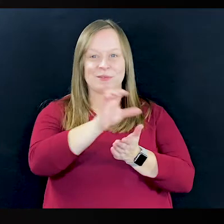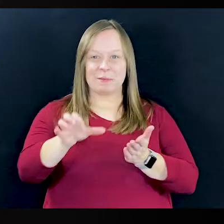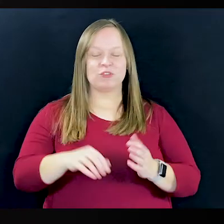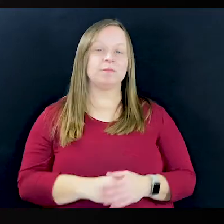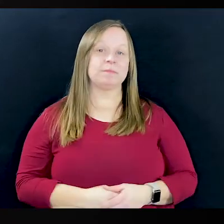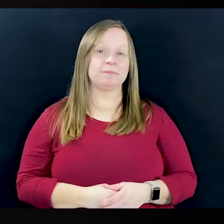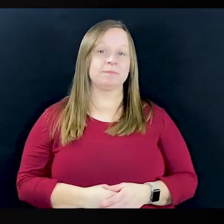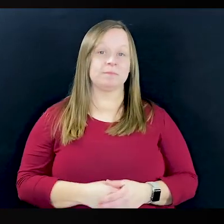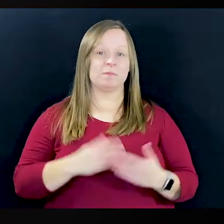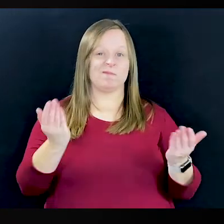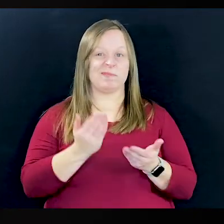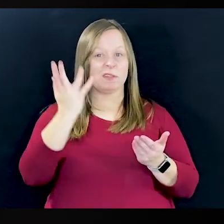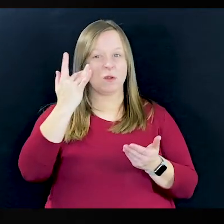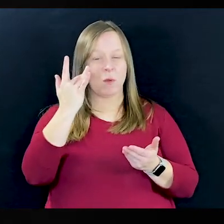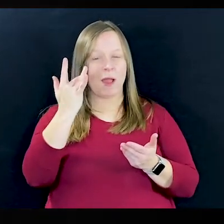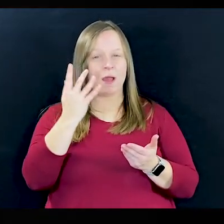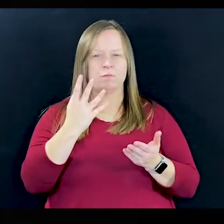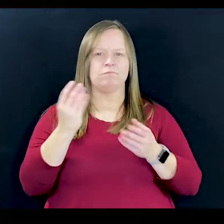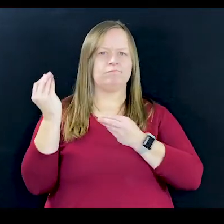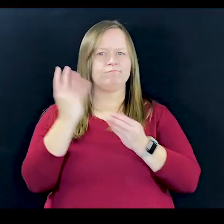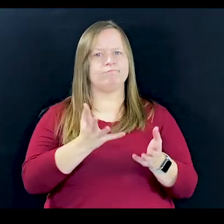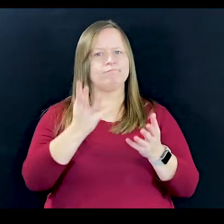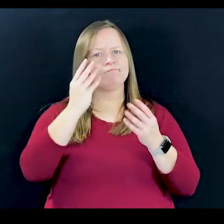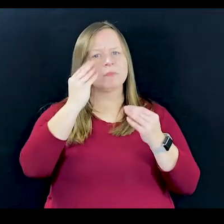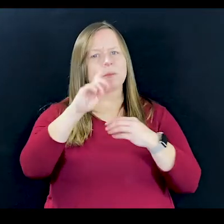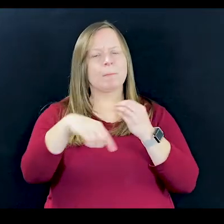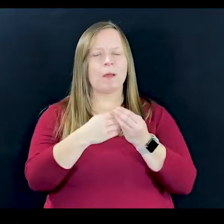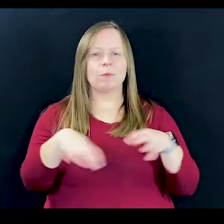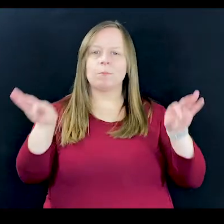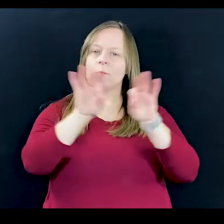State of Rights: Closed Captioned, we are here to bring you information on the